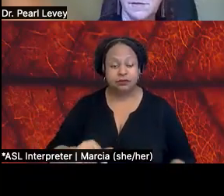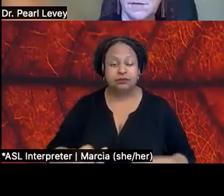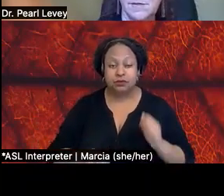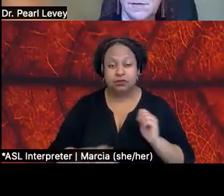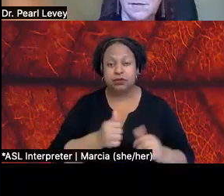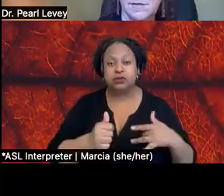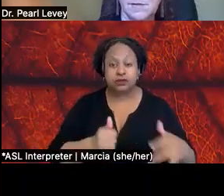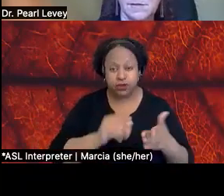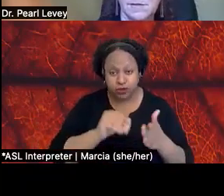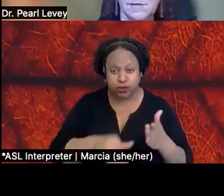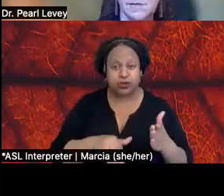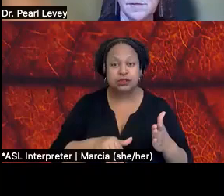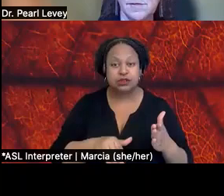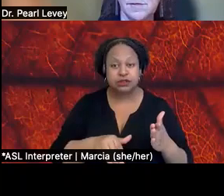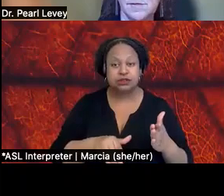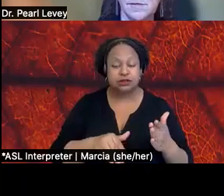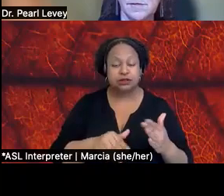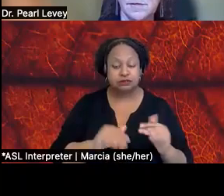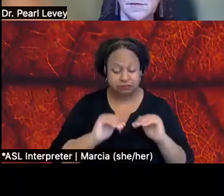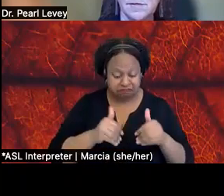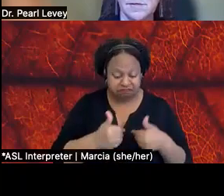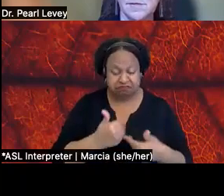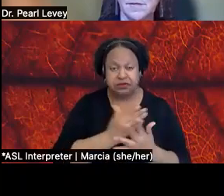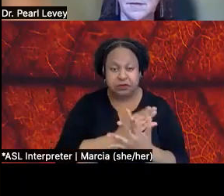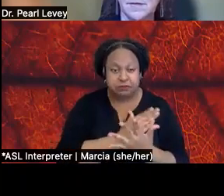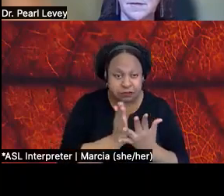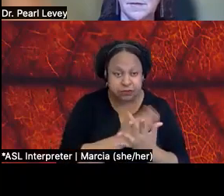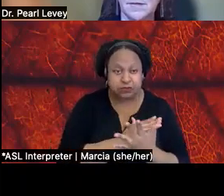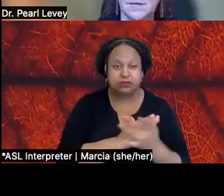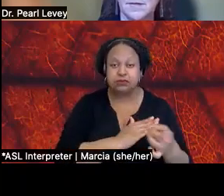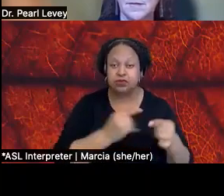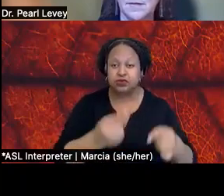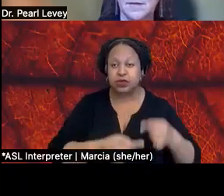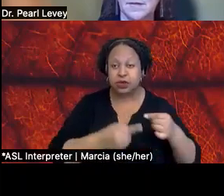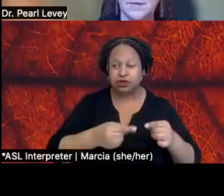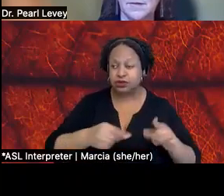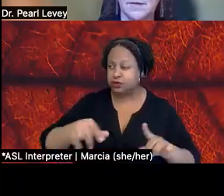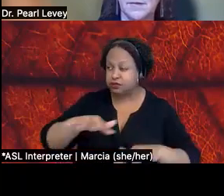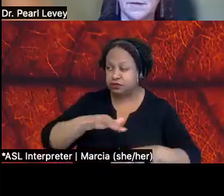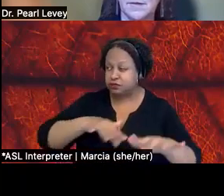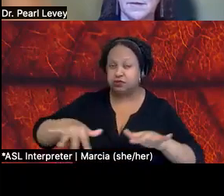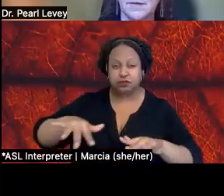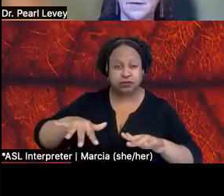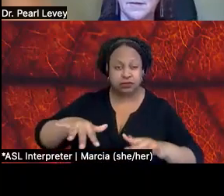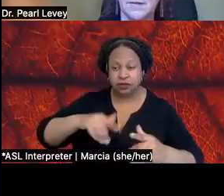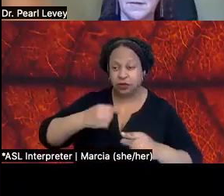a very difficult time reading the environment and responding adequately and appropriately.